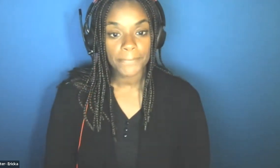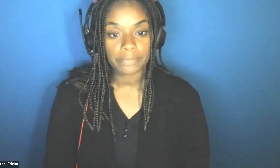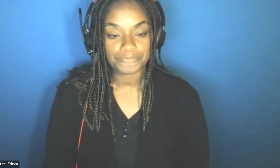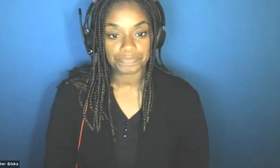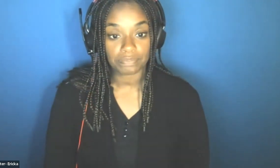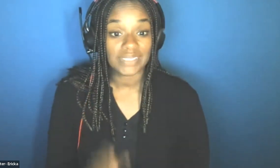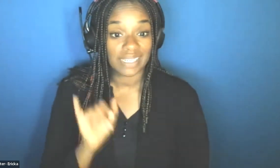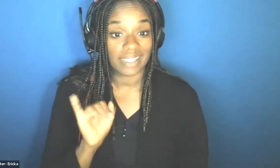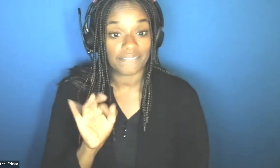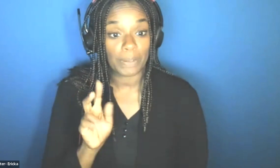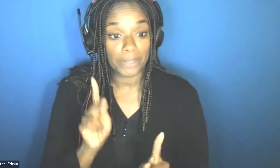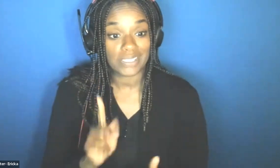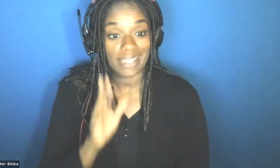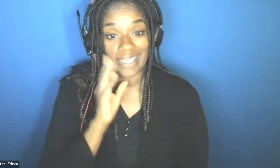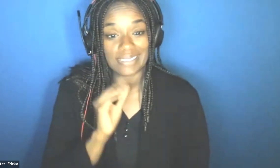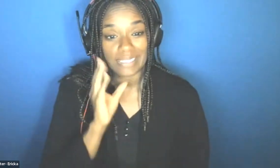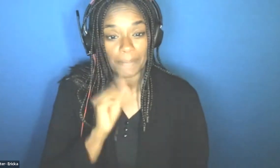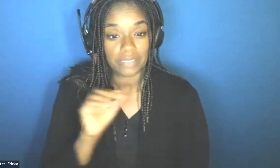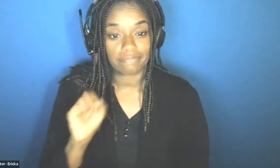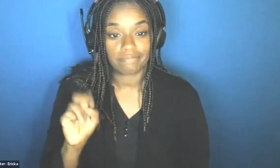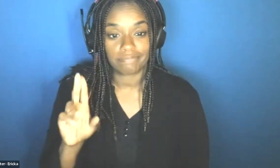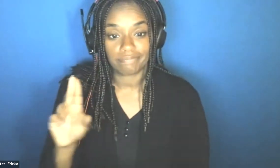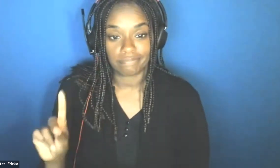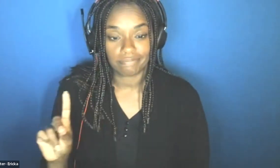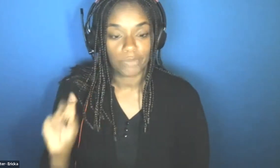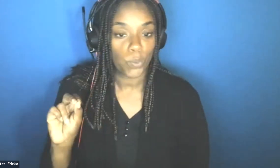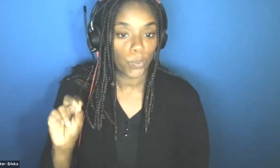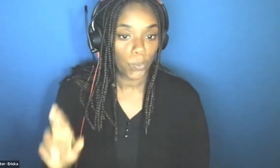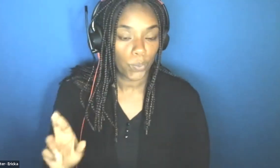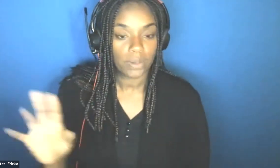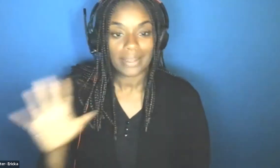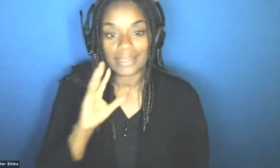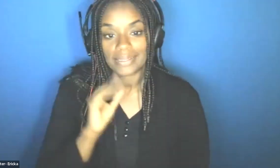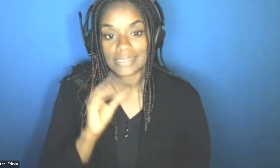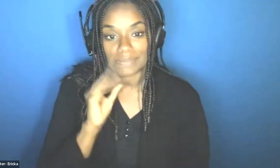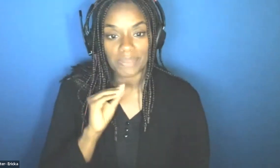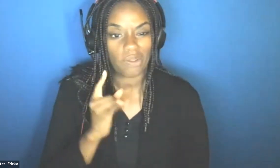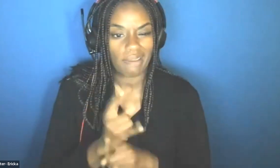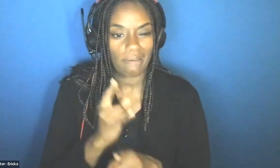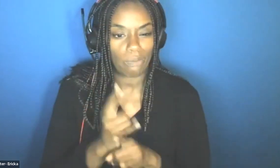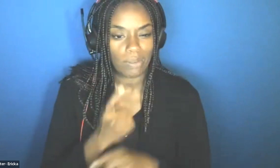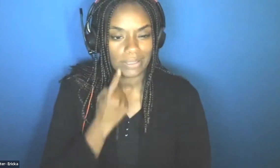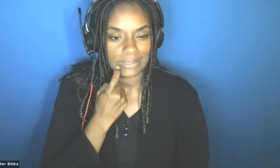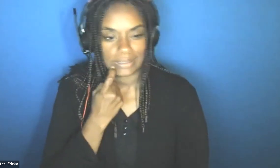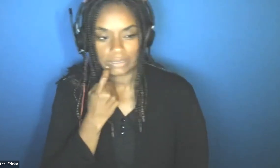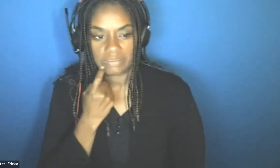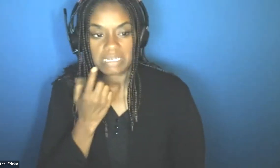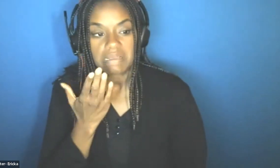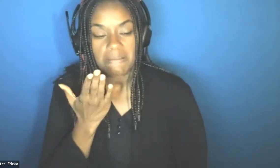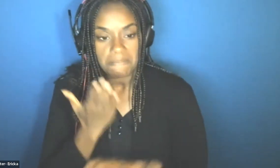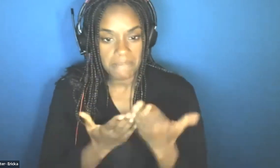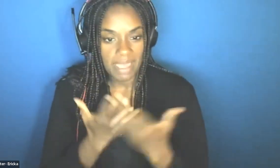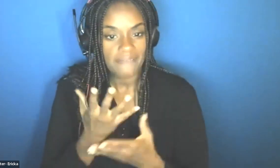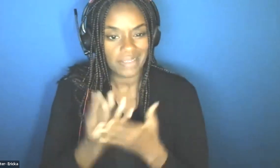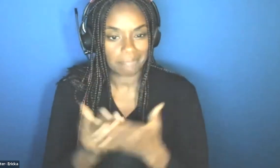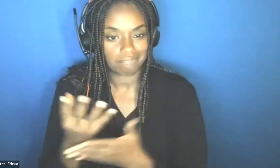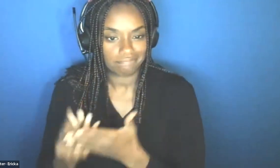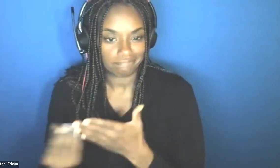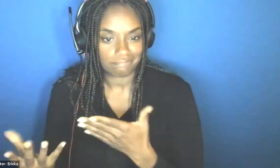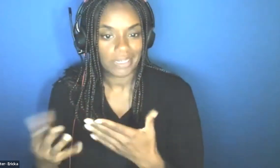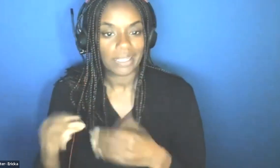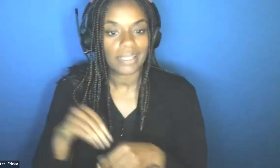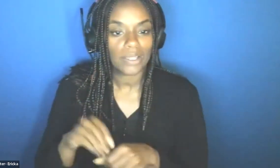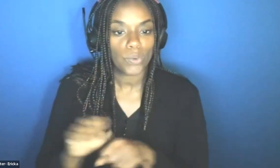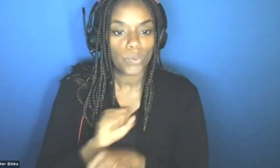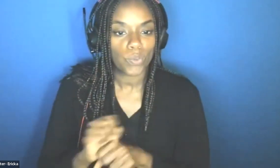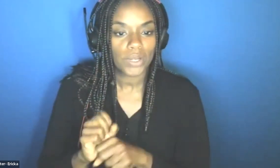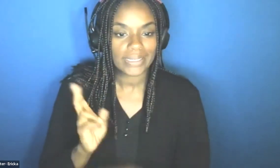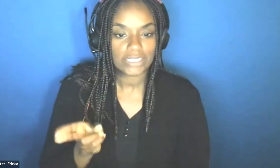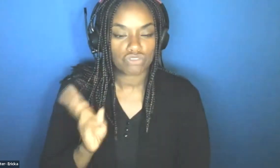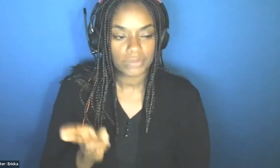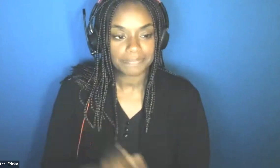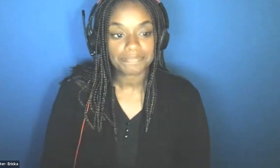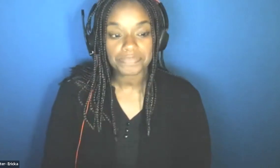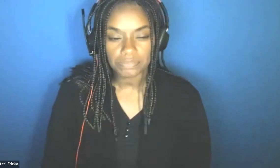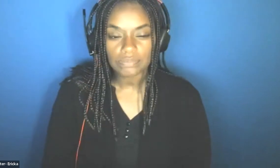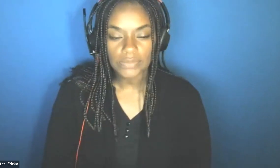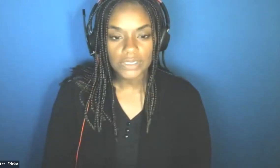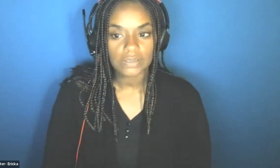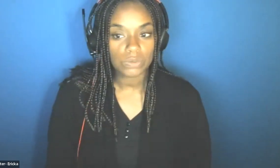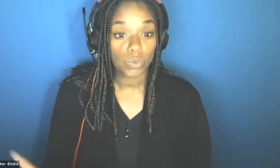This is pre-employment, pre-offer.